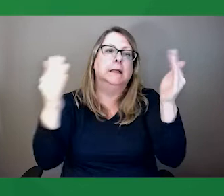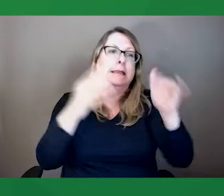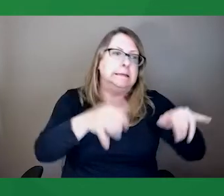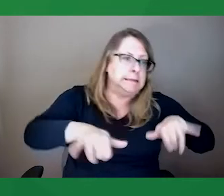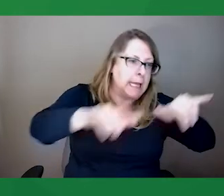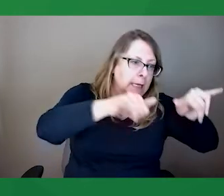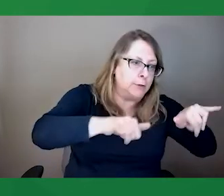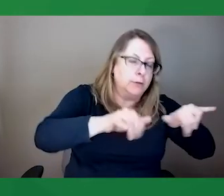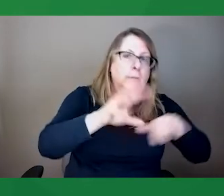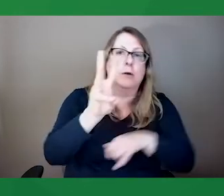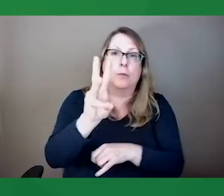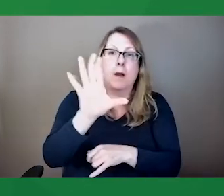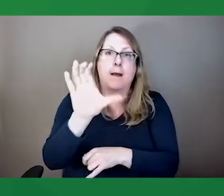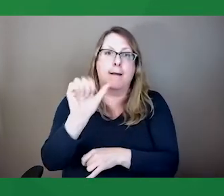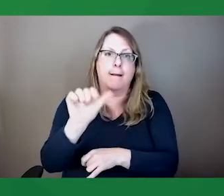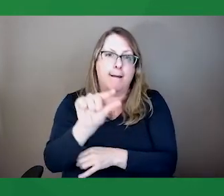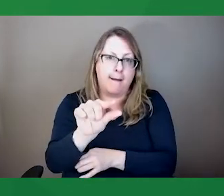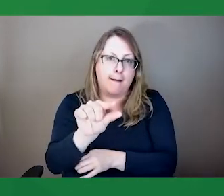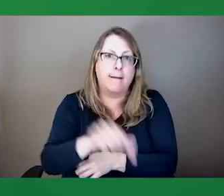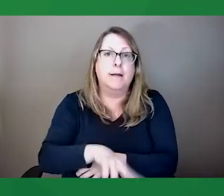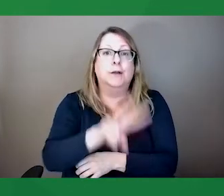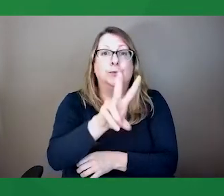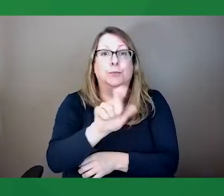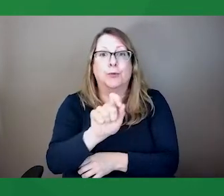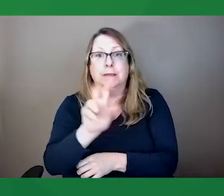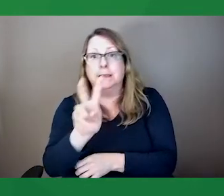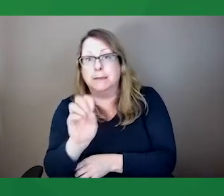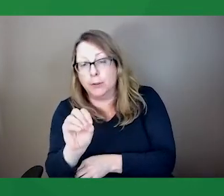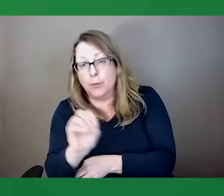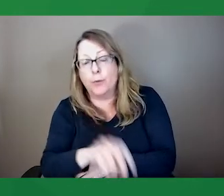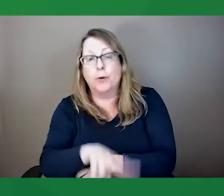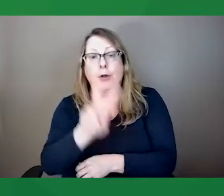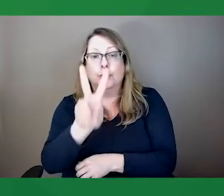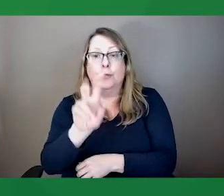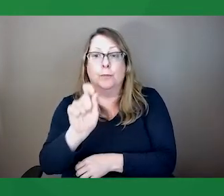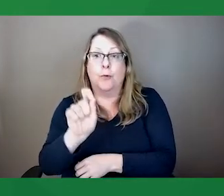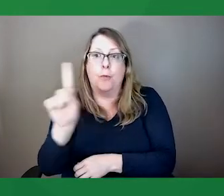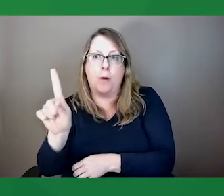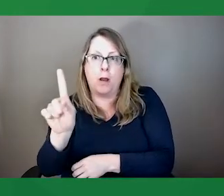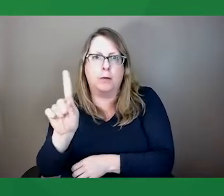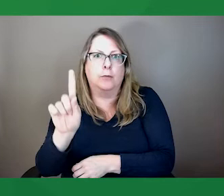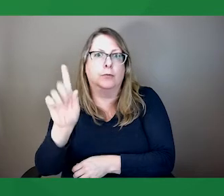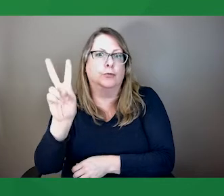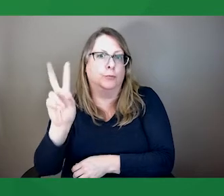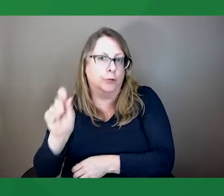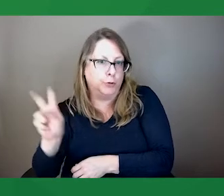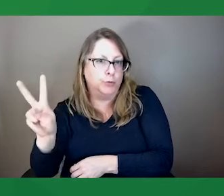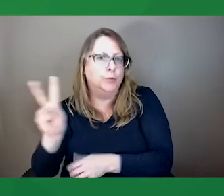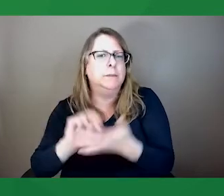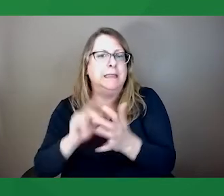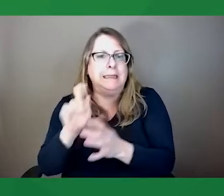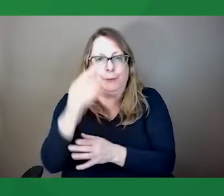for instance, the WCAG 2.0, 2.1 or 2.2, as well as the techniques on how to remediate websites.